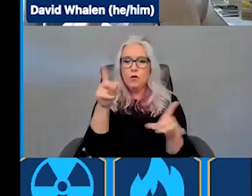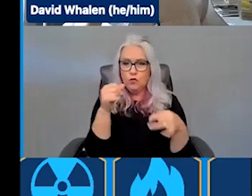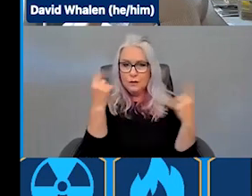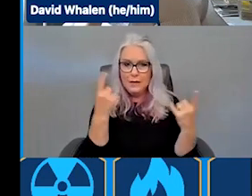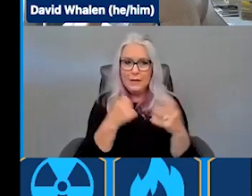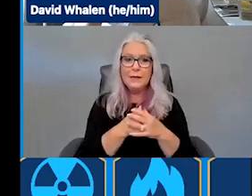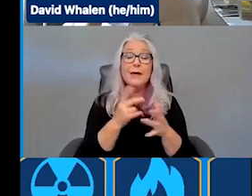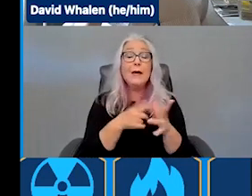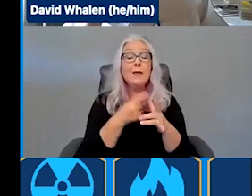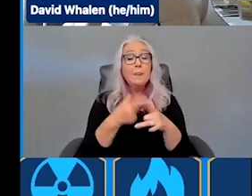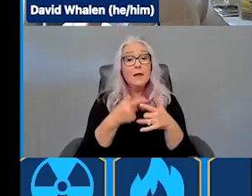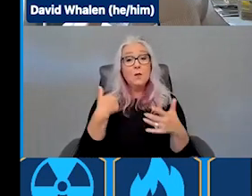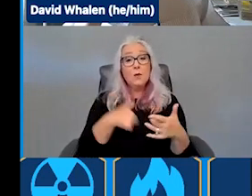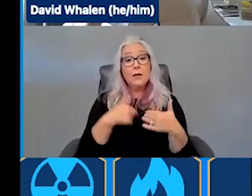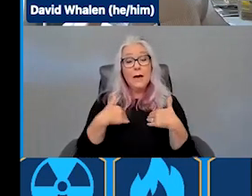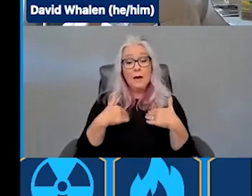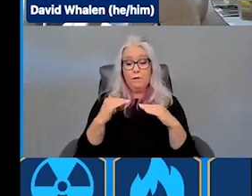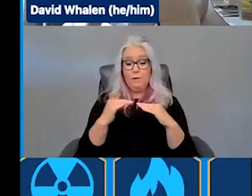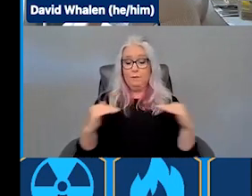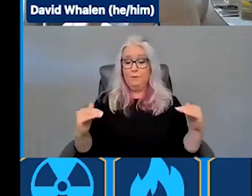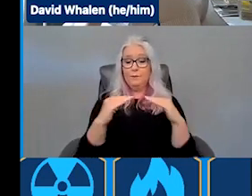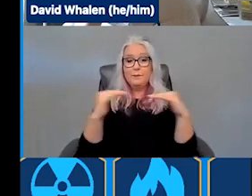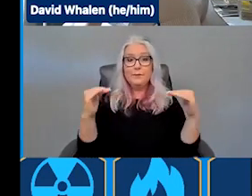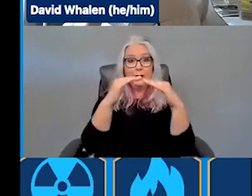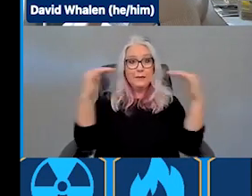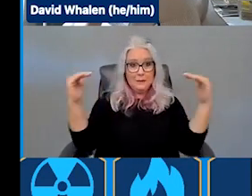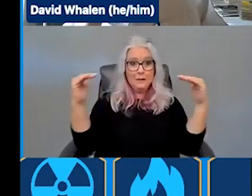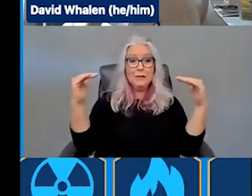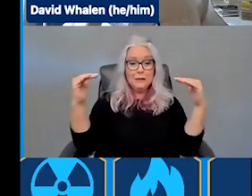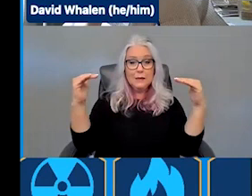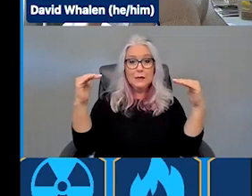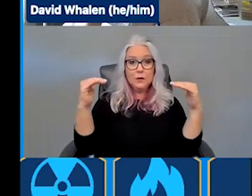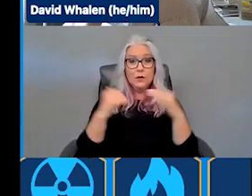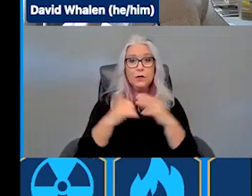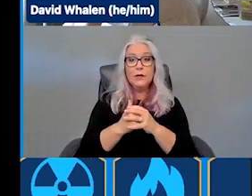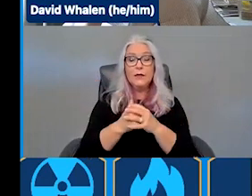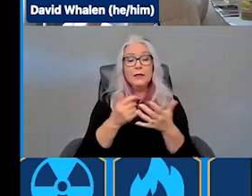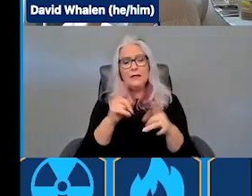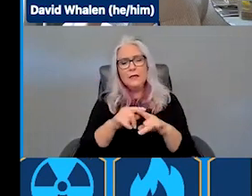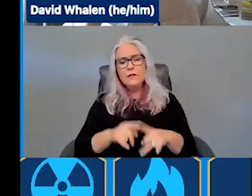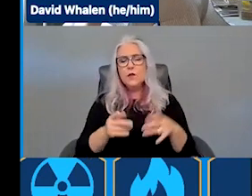these triage protocols they have different tiers. So there are different ways of prioritizing patients at one